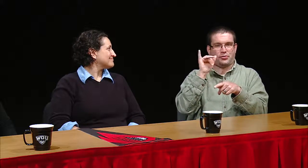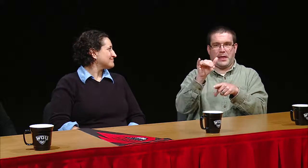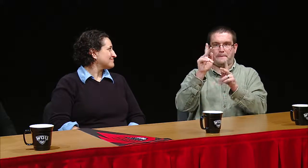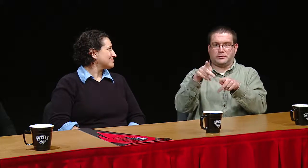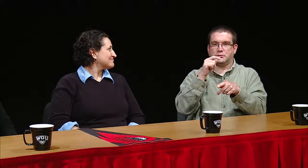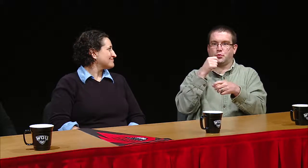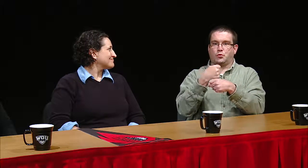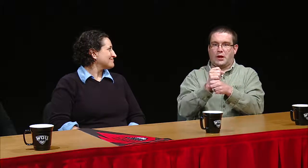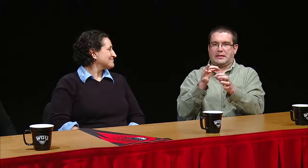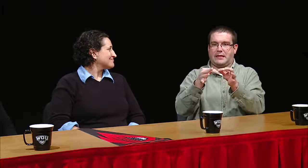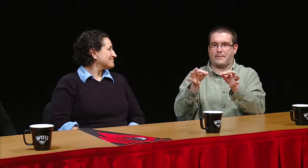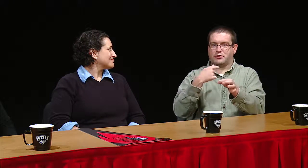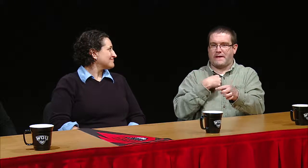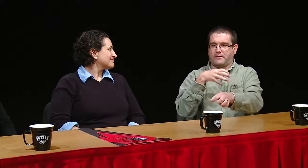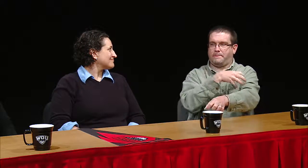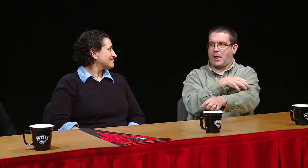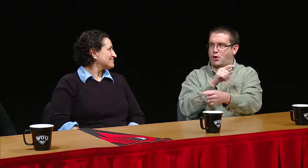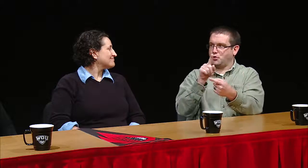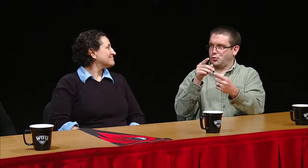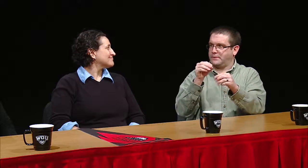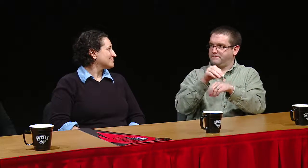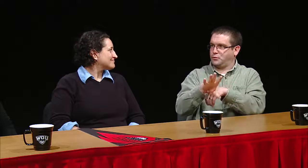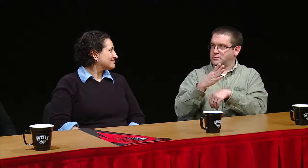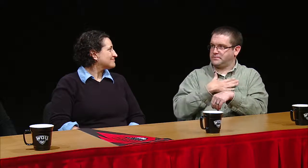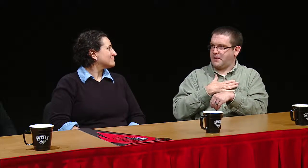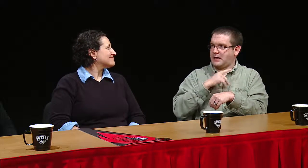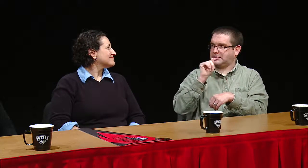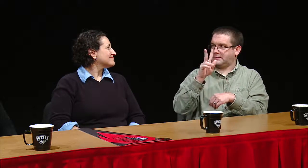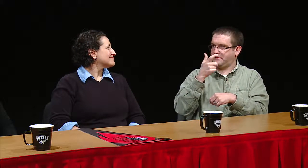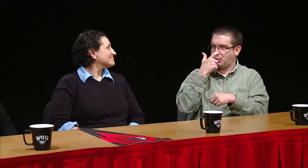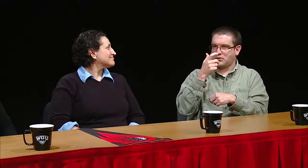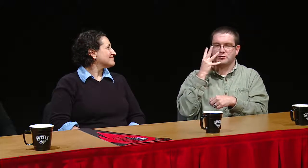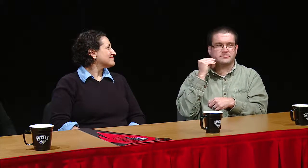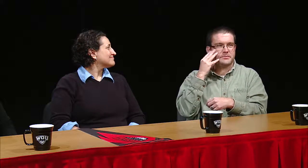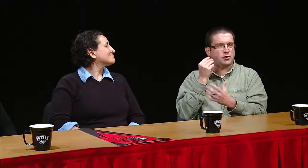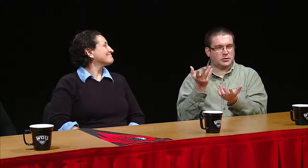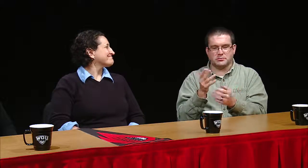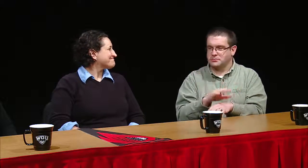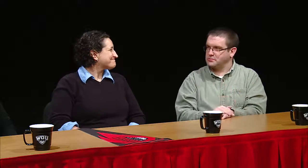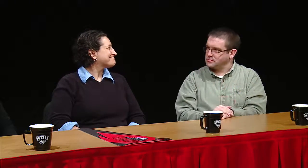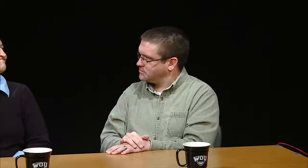and so I didn't even understand that there was a better practice, or a best practice at that time.